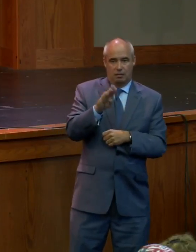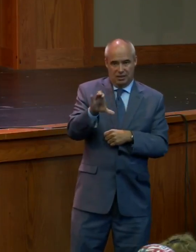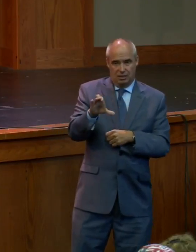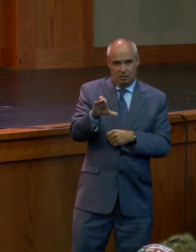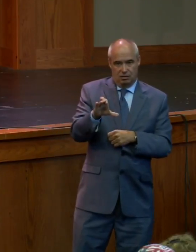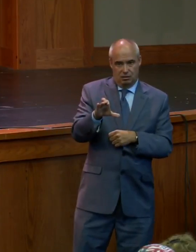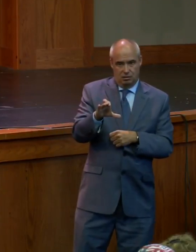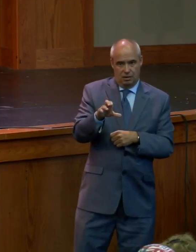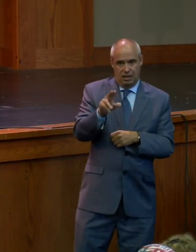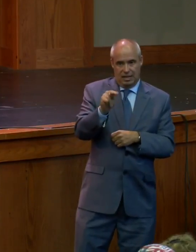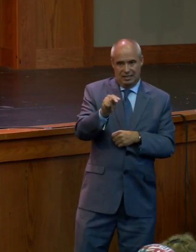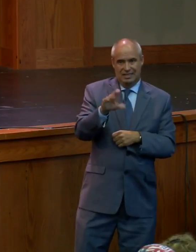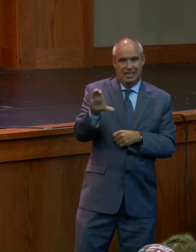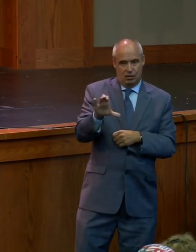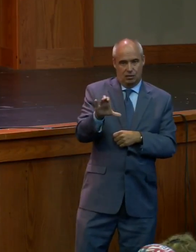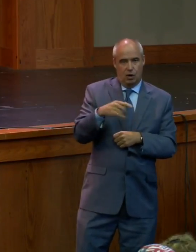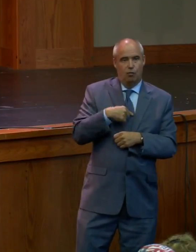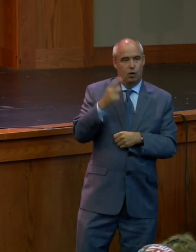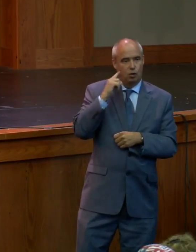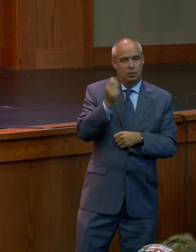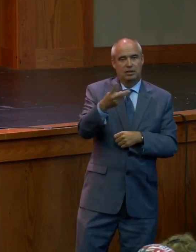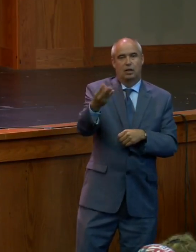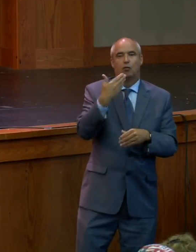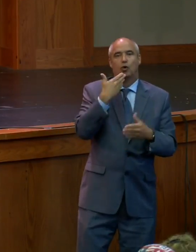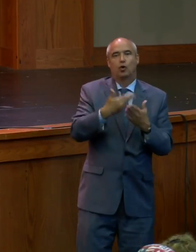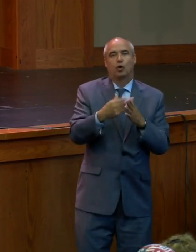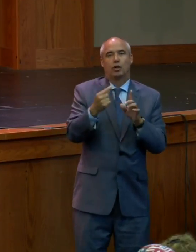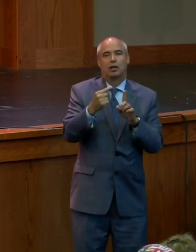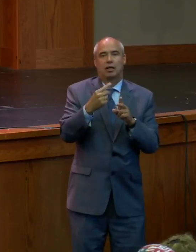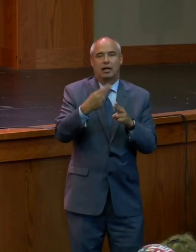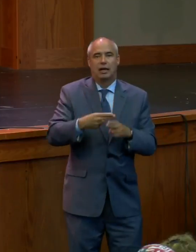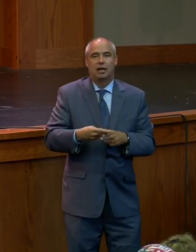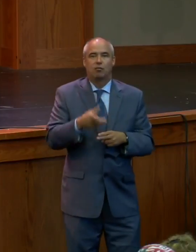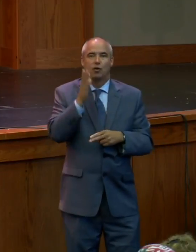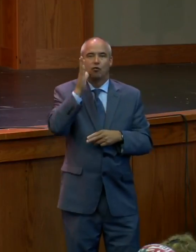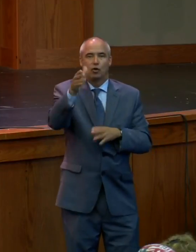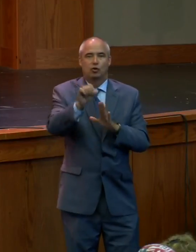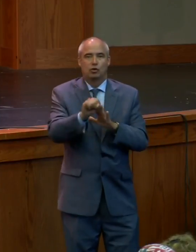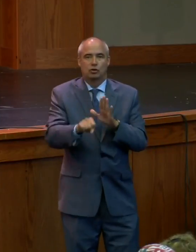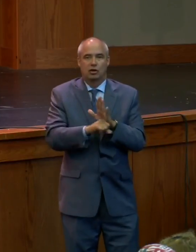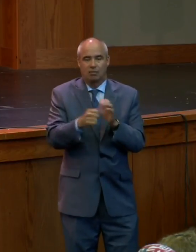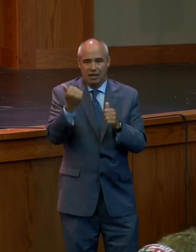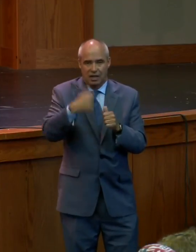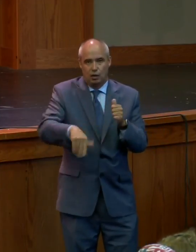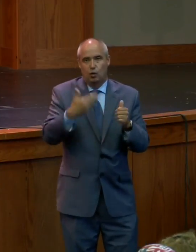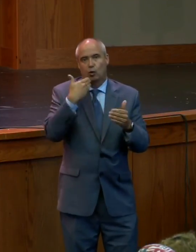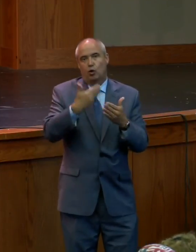TAKEN. I HAVE HEARD SEVERAL GOOD NAMES FOR OUR FUTURE STATE, ANY OF WHICH WOULD BE GOOD CHOICES.